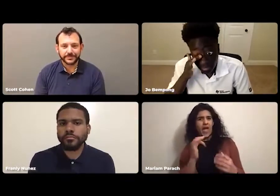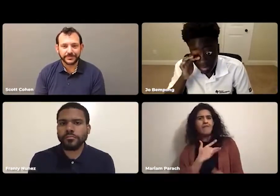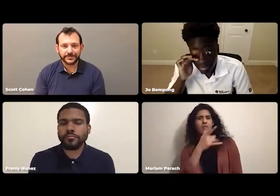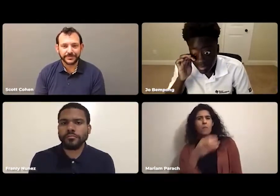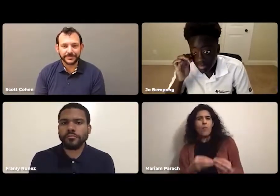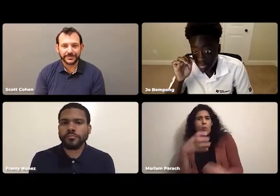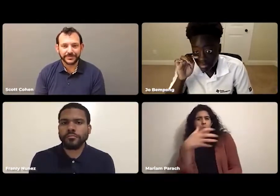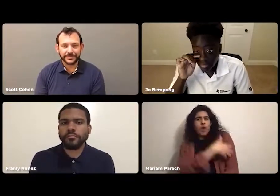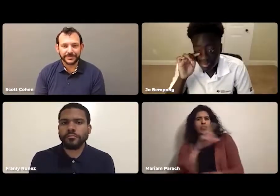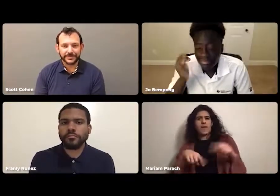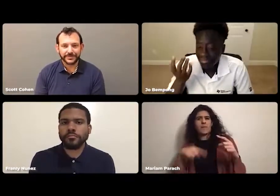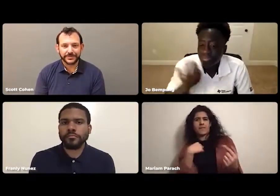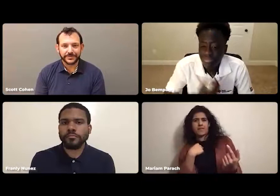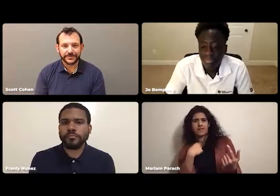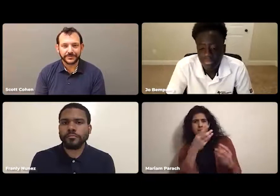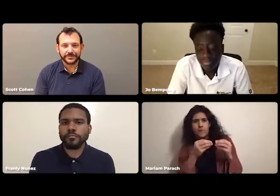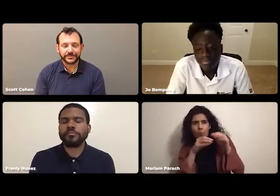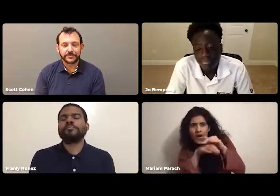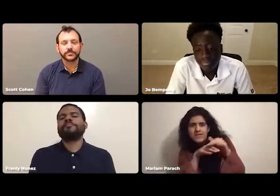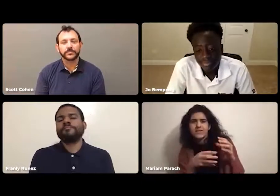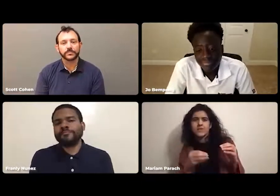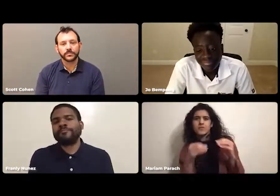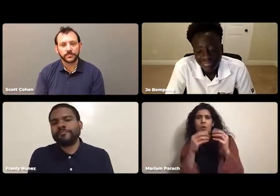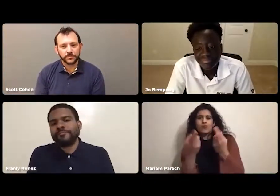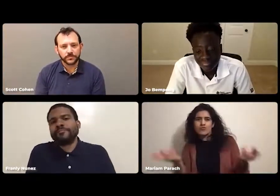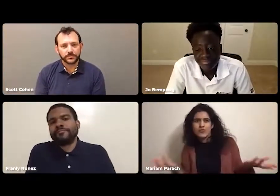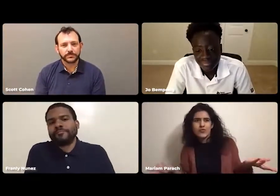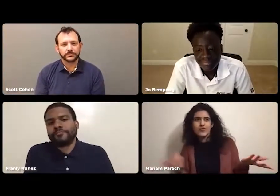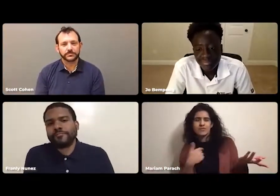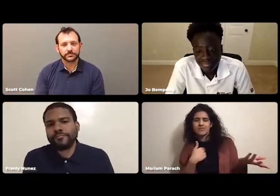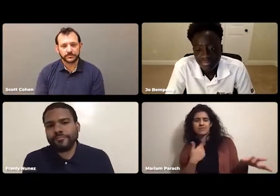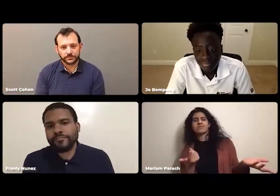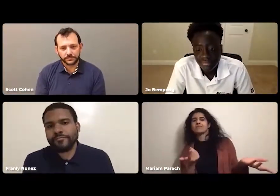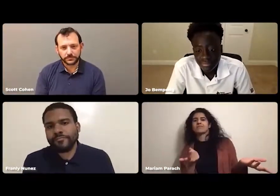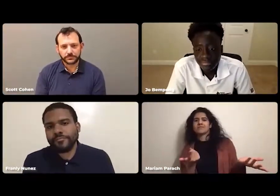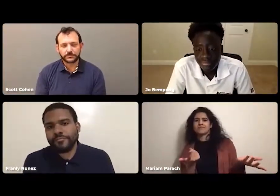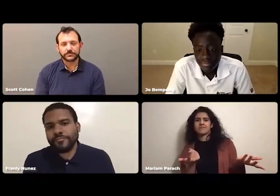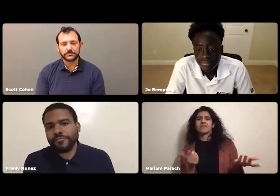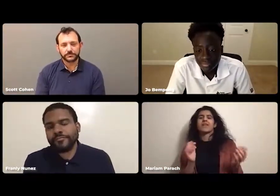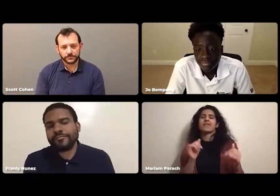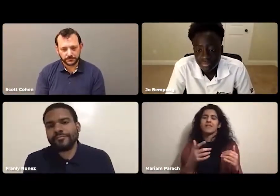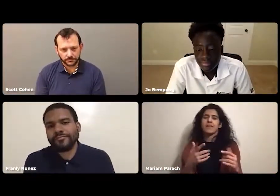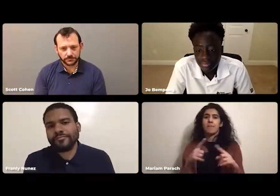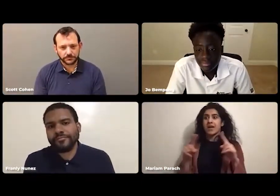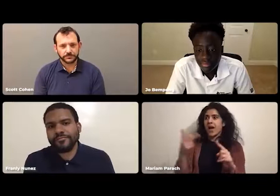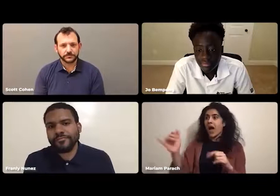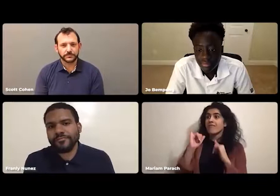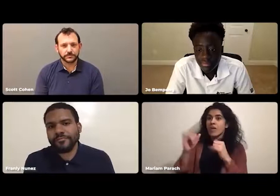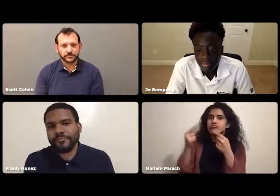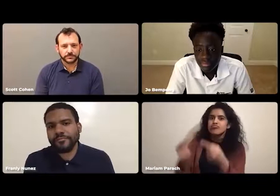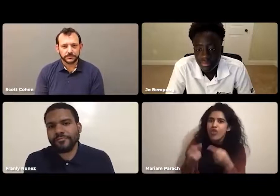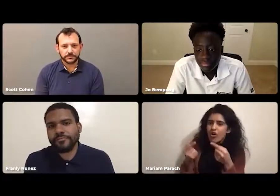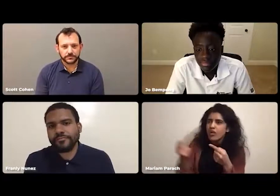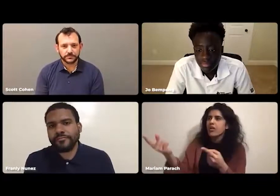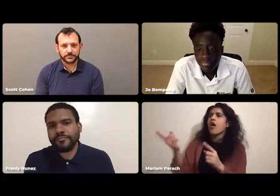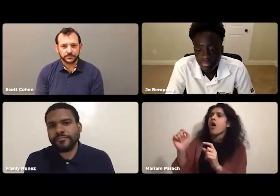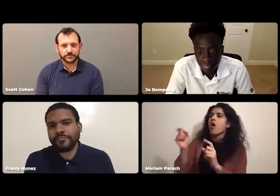You know, where you feel white people are often the dominant culture, they maybe have